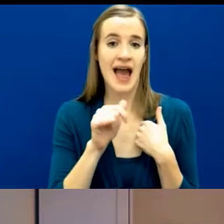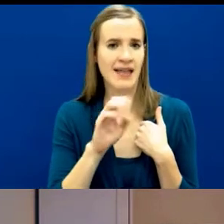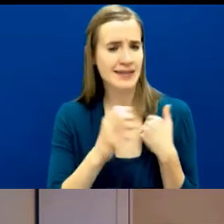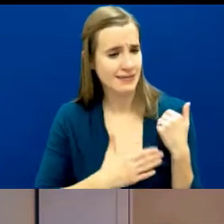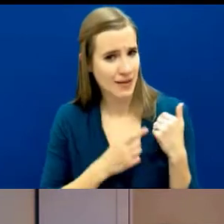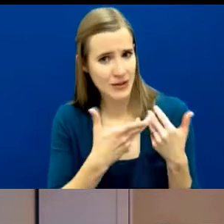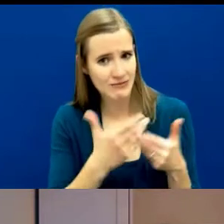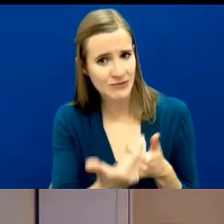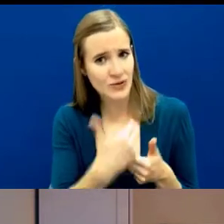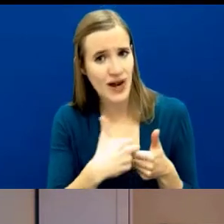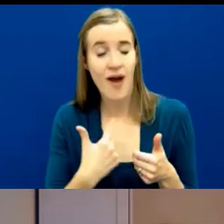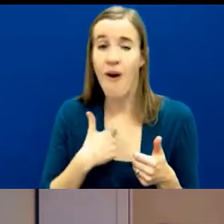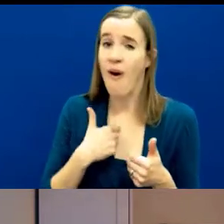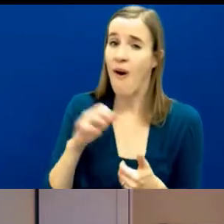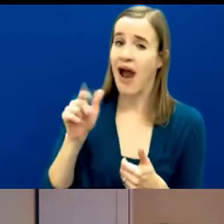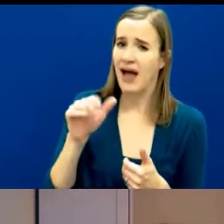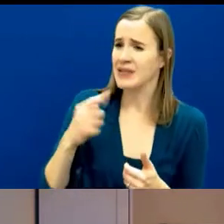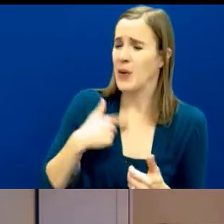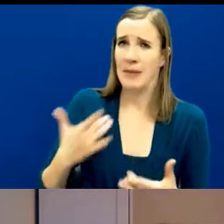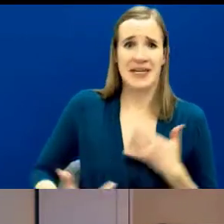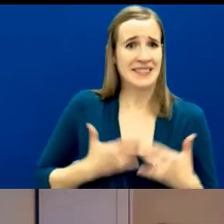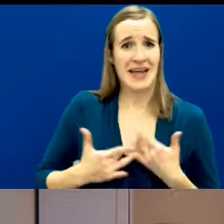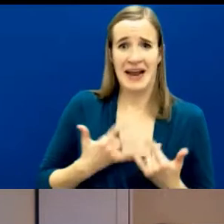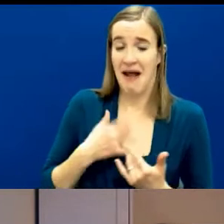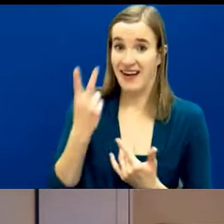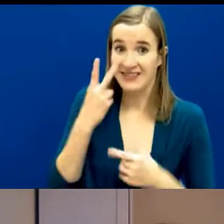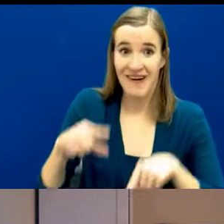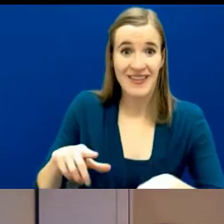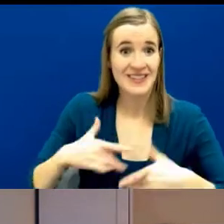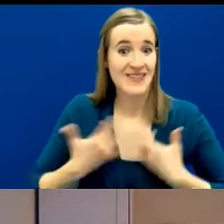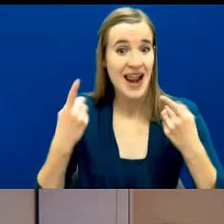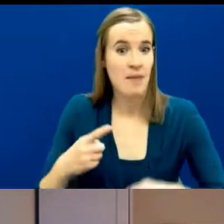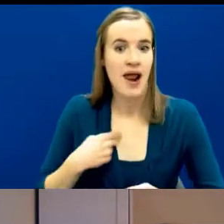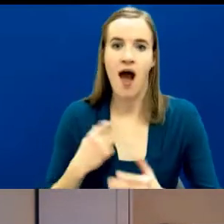Alice: I was so excited when this came across my feed, it was like, Okay, see,